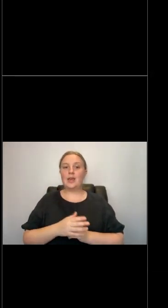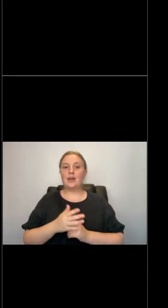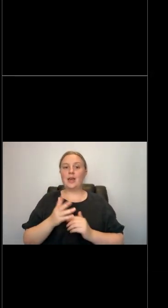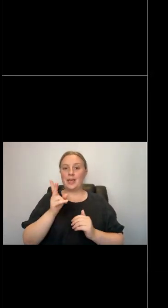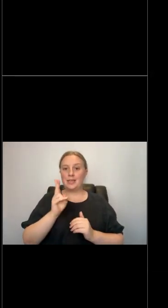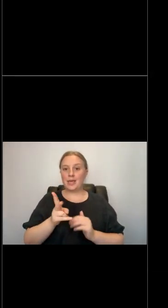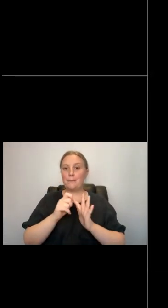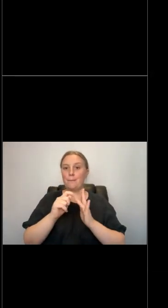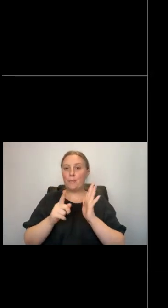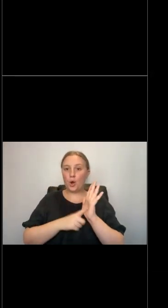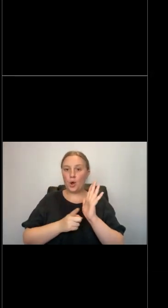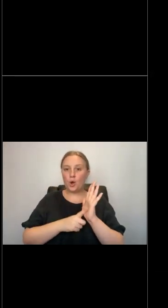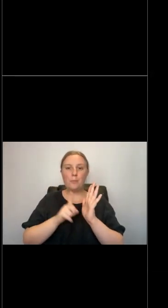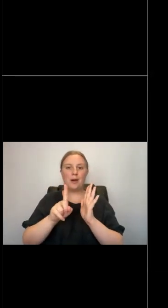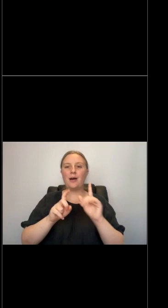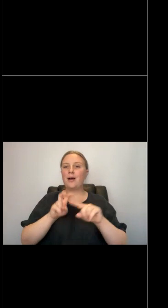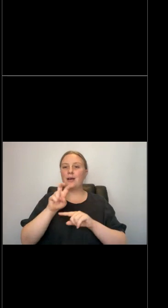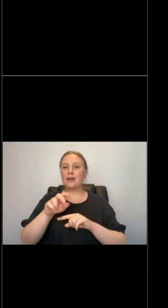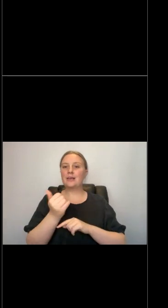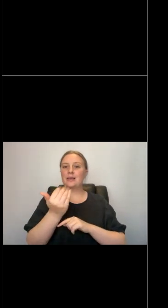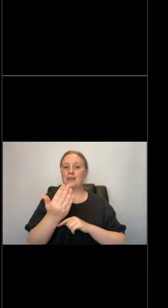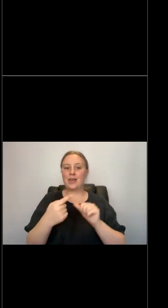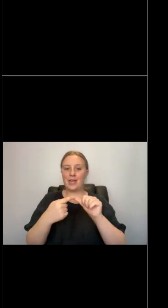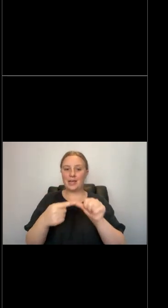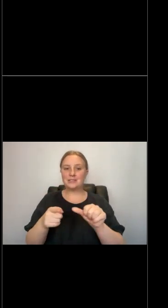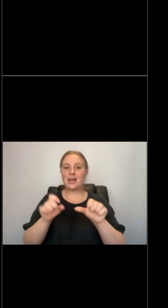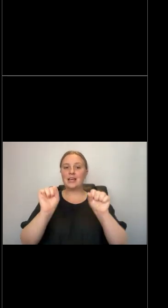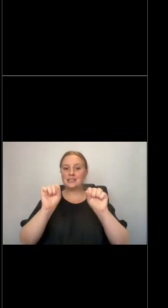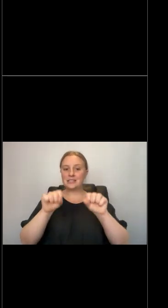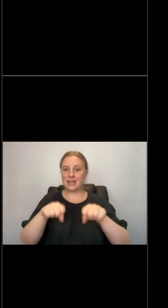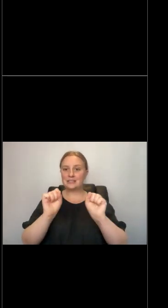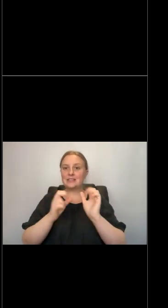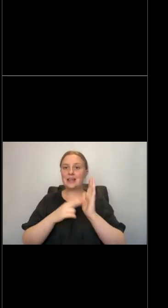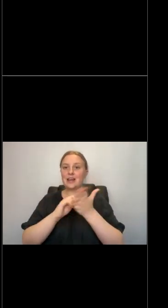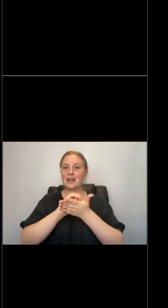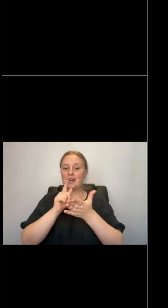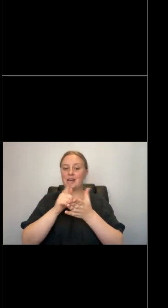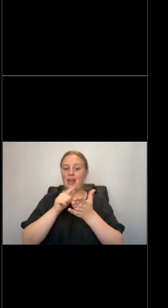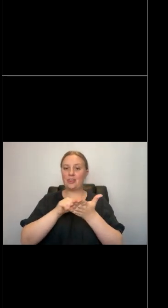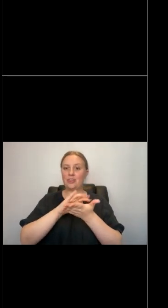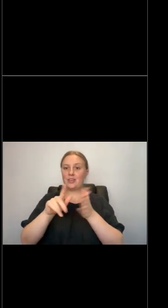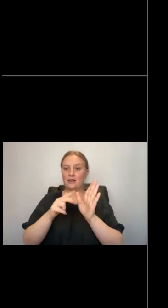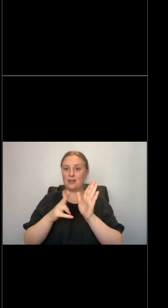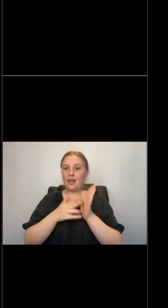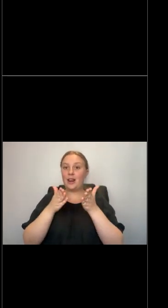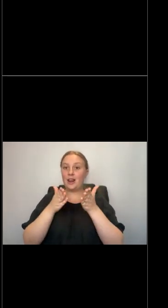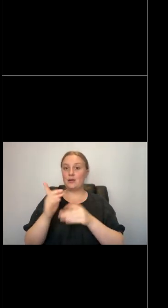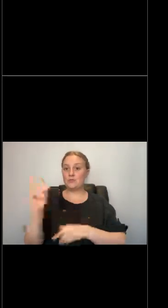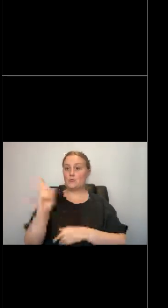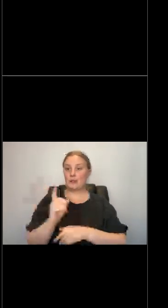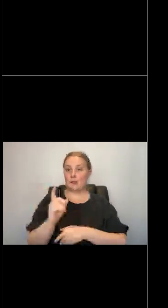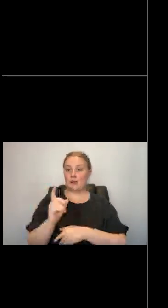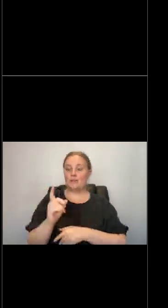He can attend as a support person, so he can attend a hearing.